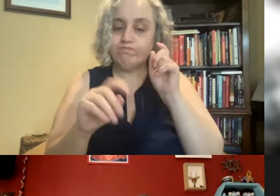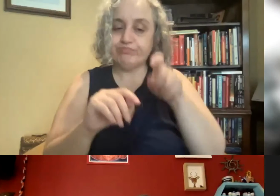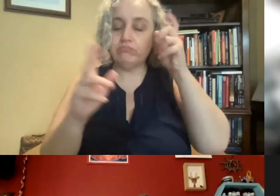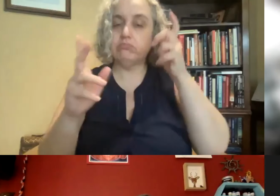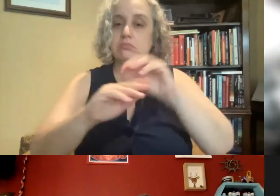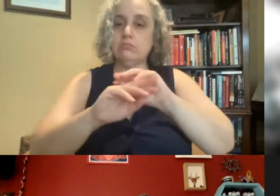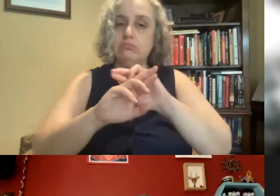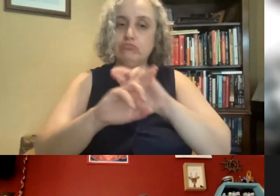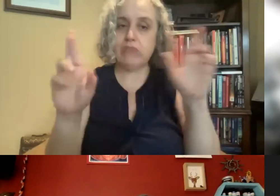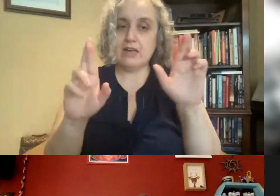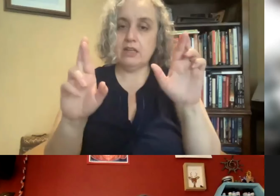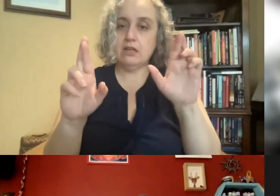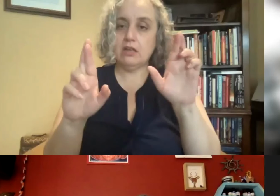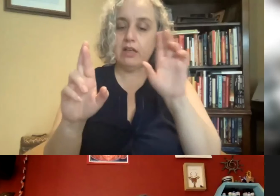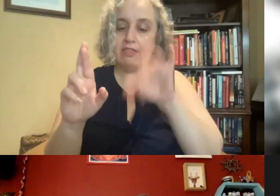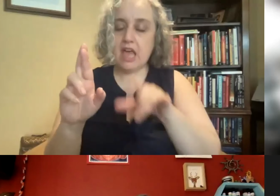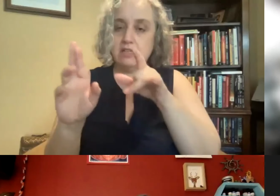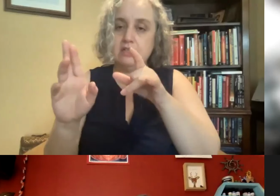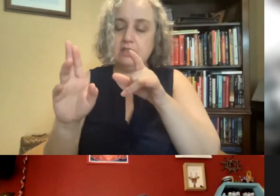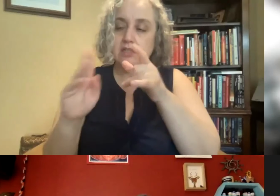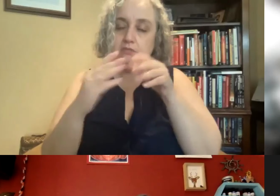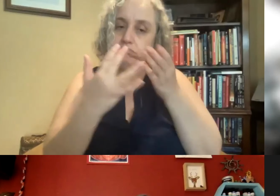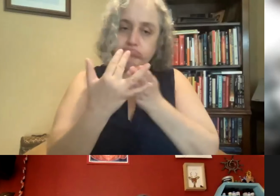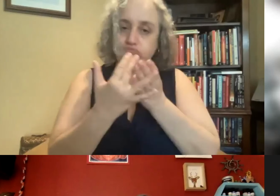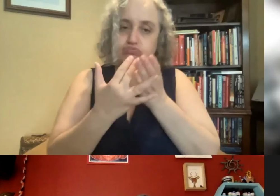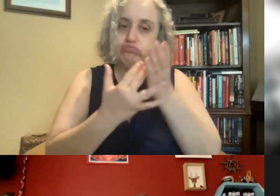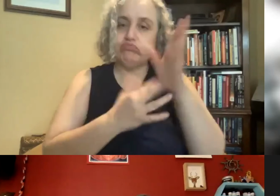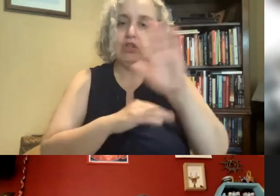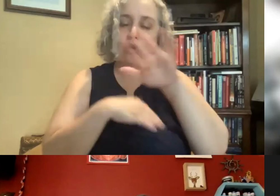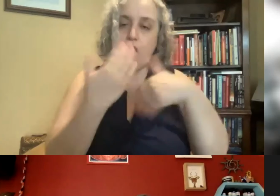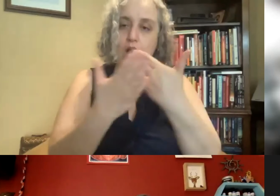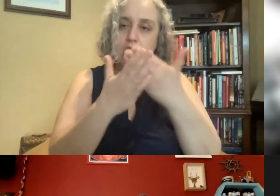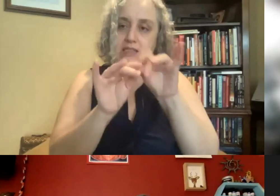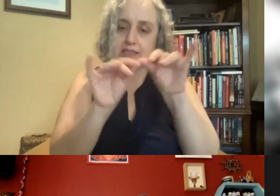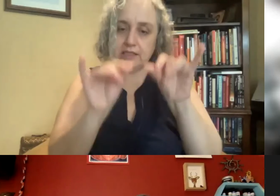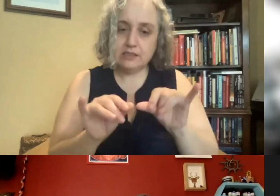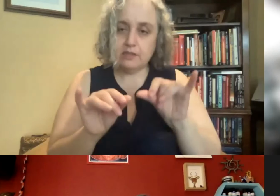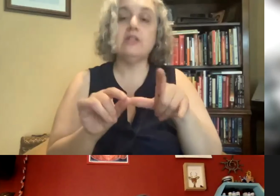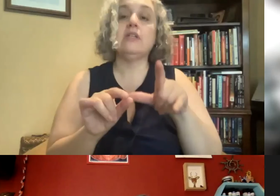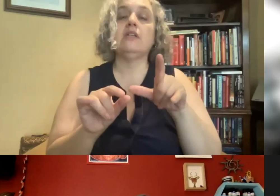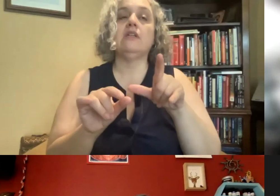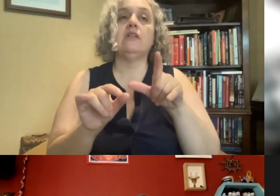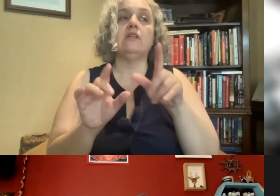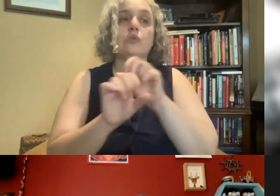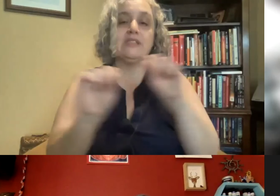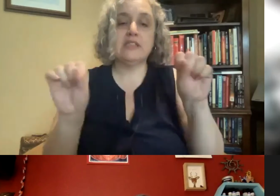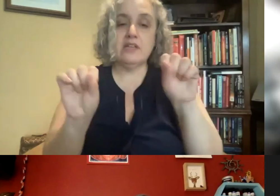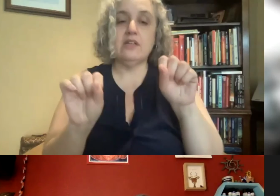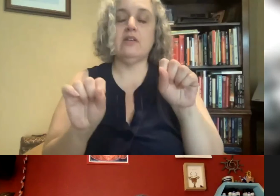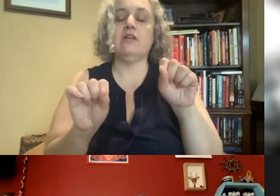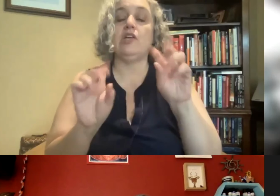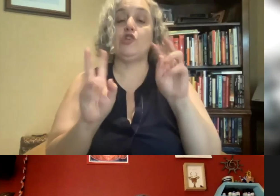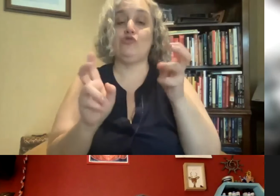carry with you and that would address the security issues as well.